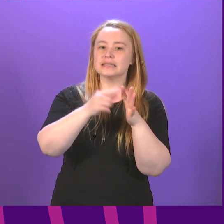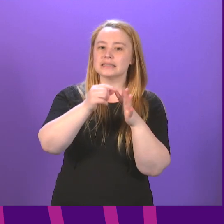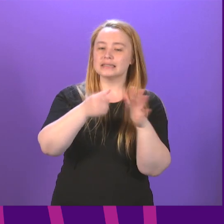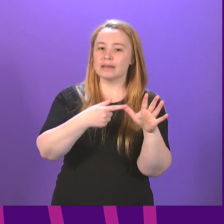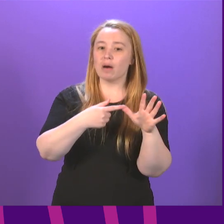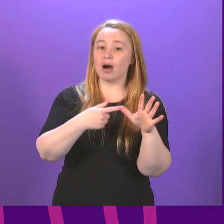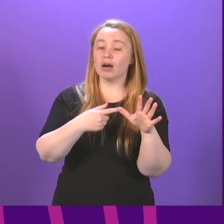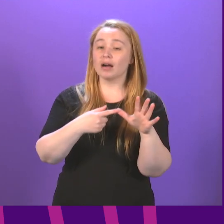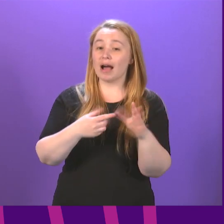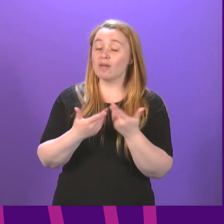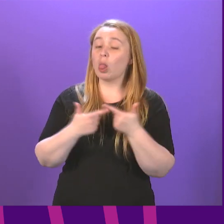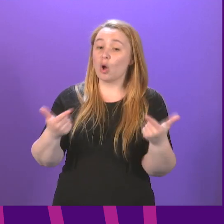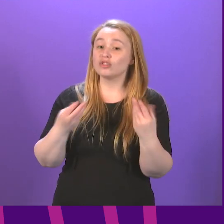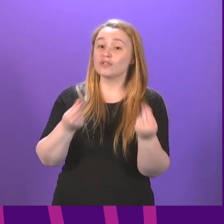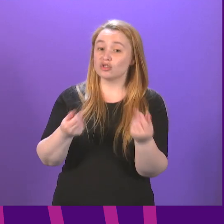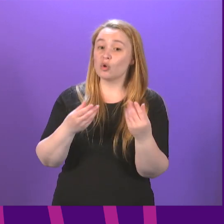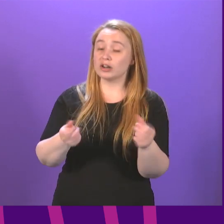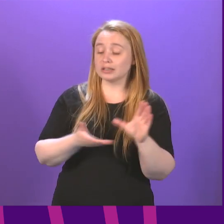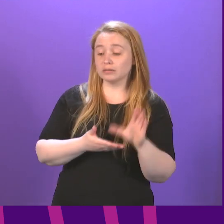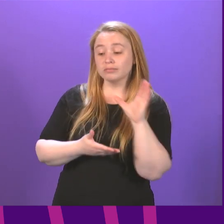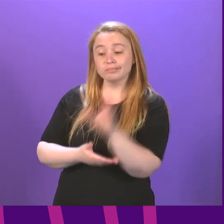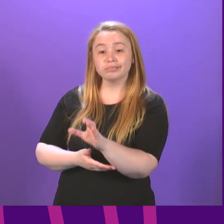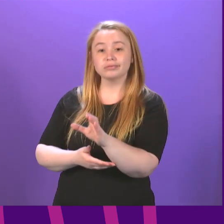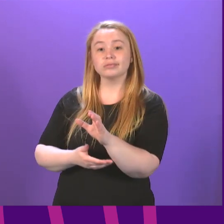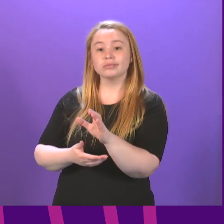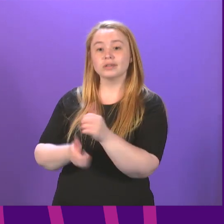significant resources to Mossmorran—more than it does to any other single regulated